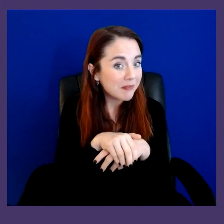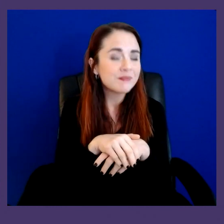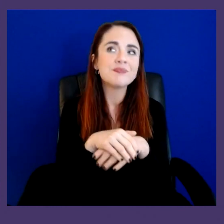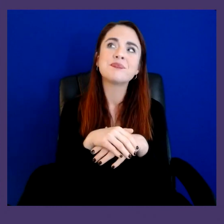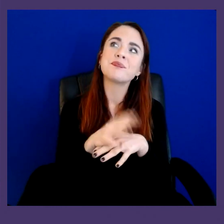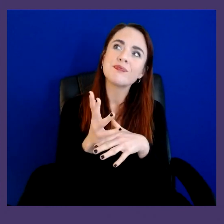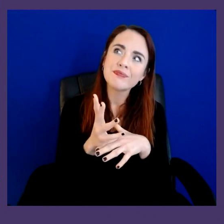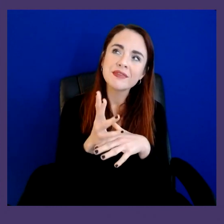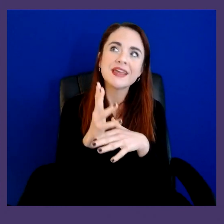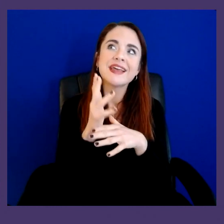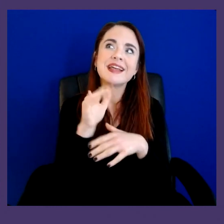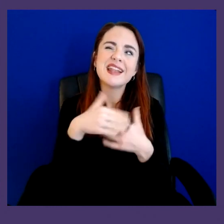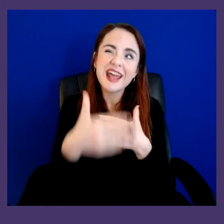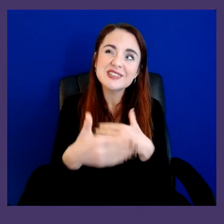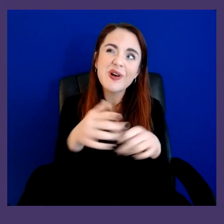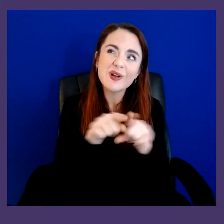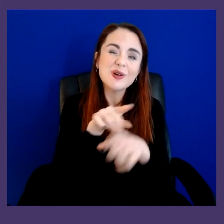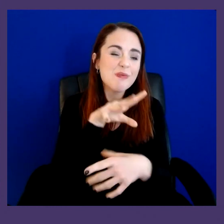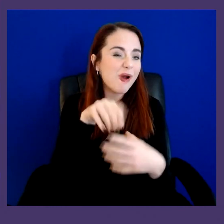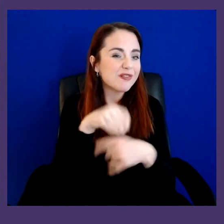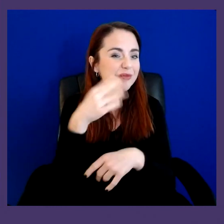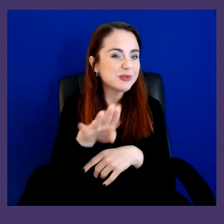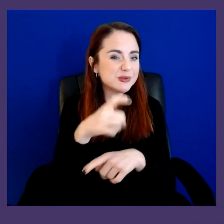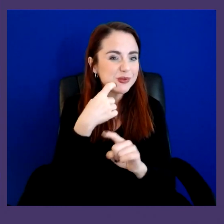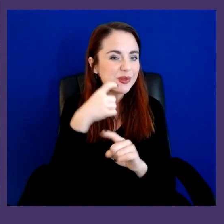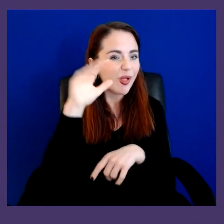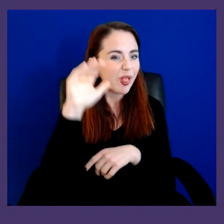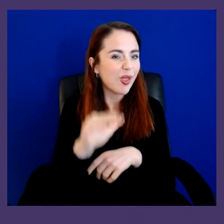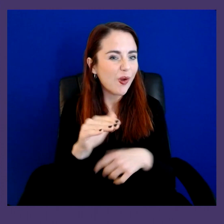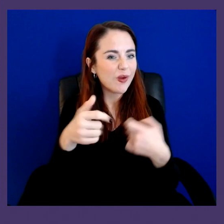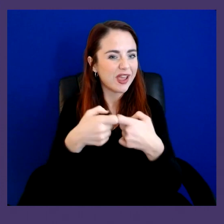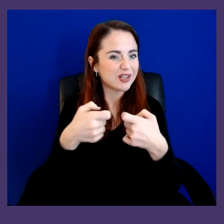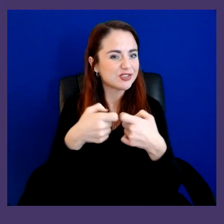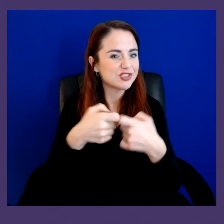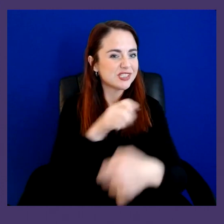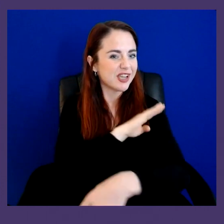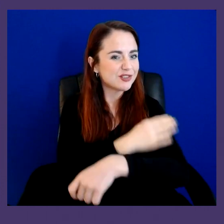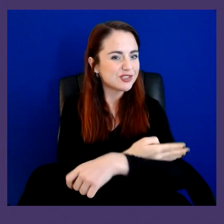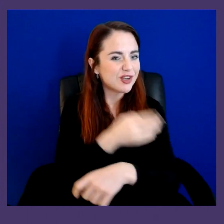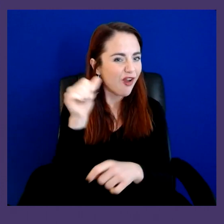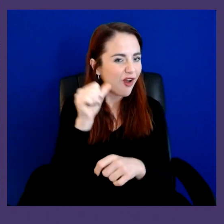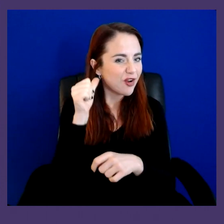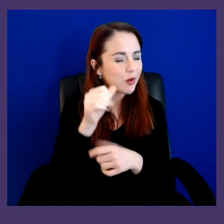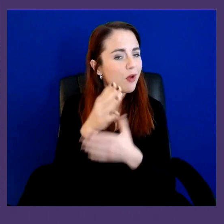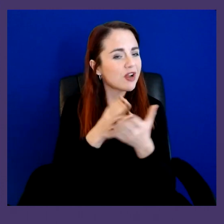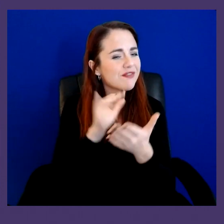of Bluetooth Low Energy Audio. Part of that protocol has something called AuraCast.